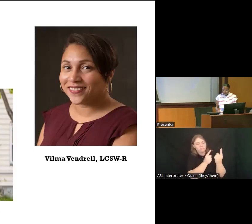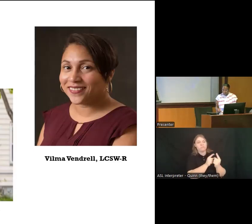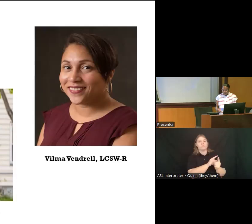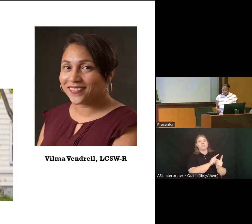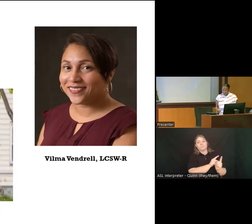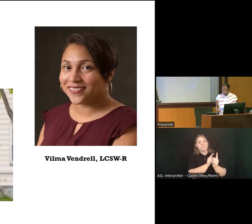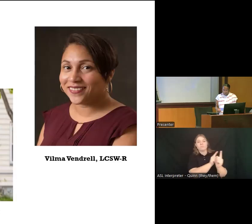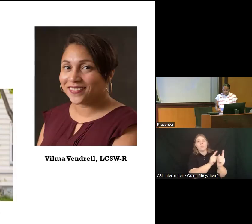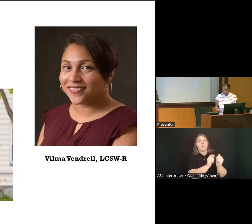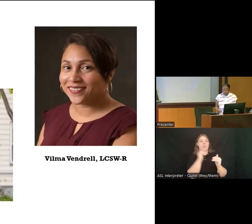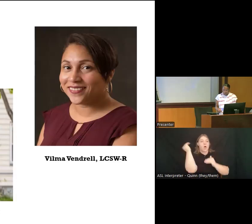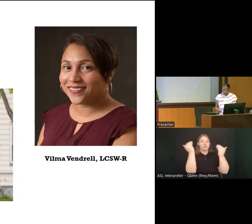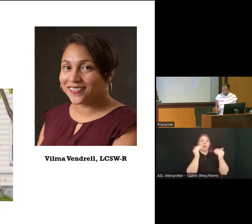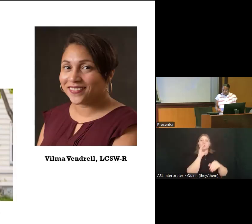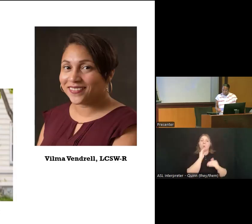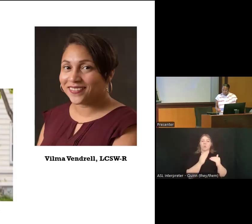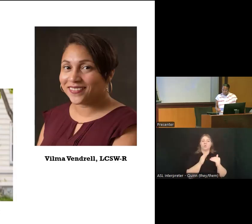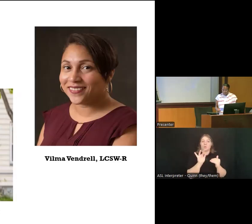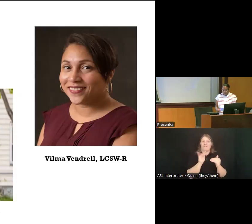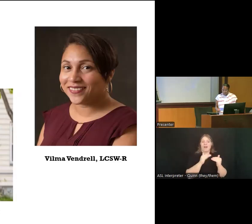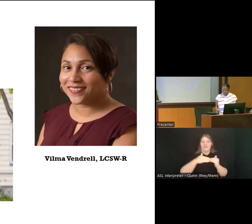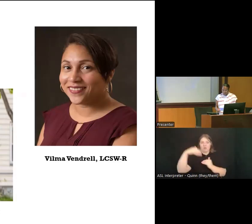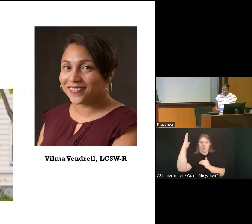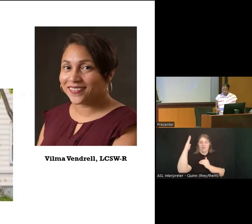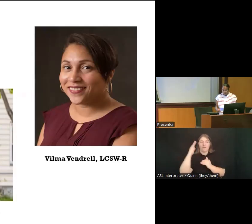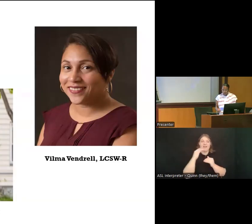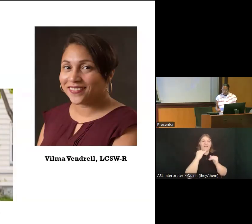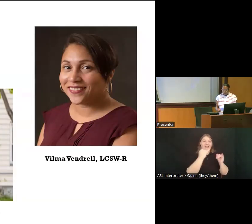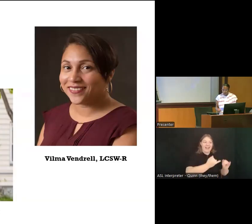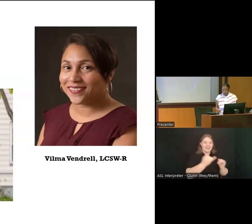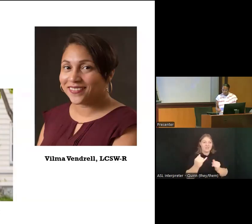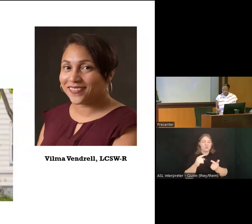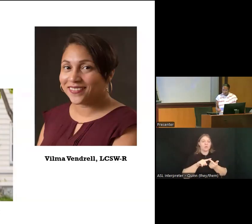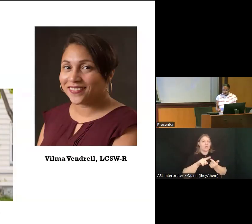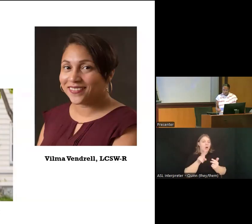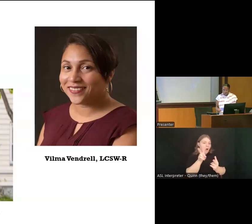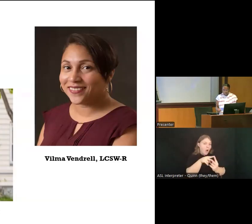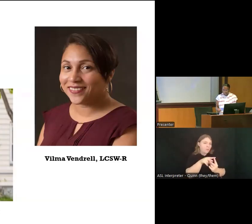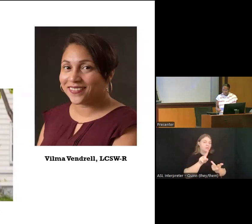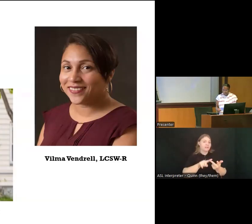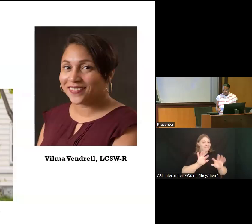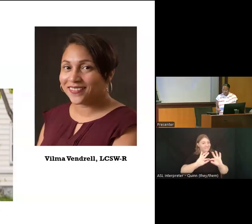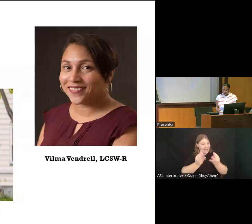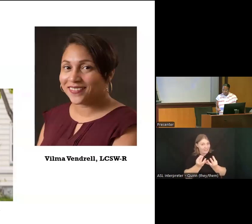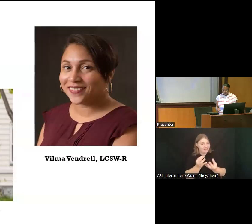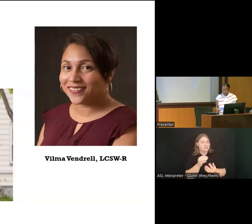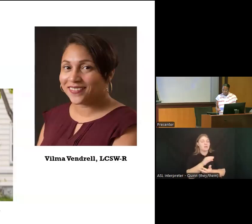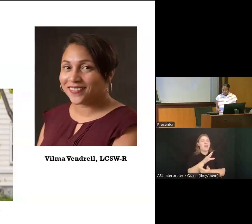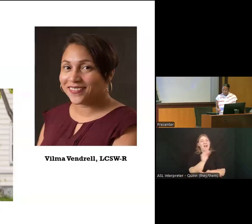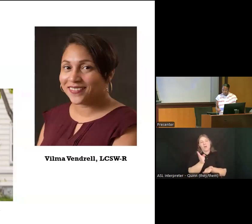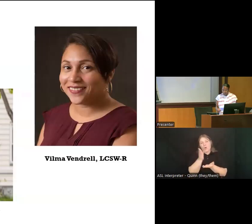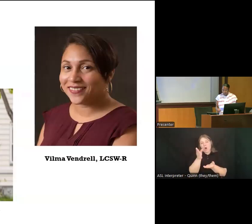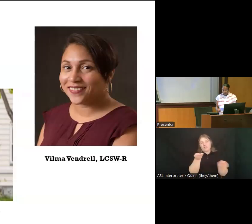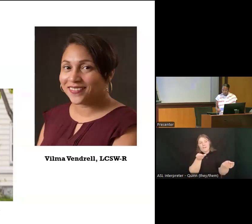five and up individuals couples and families Sean also offers mediation and Reconciliation services